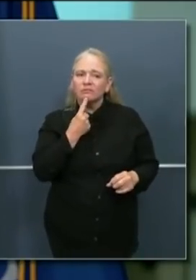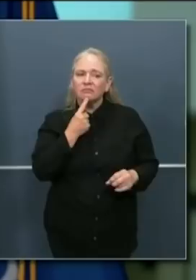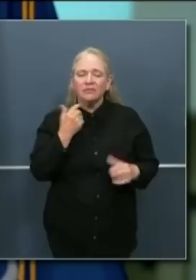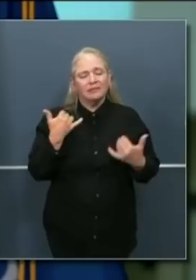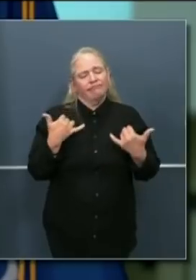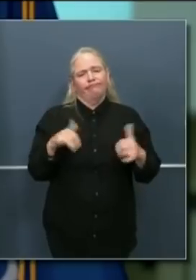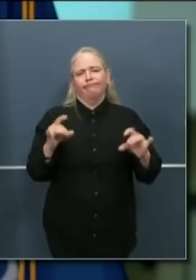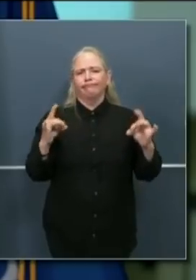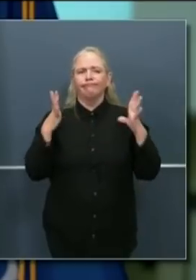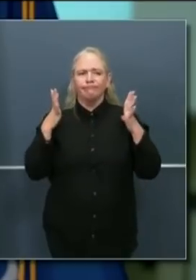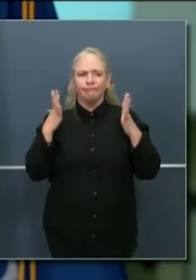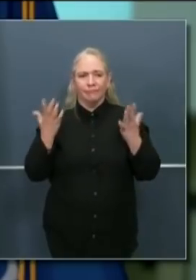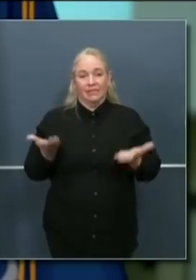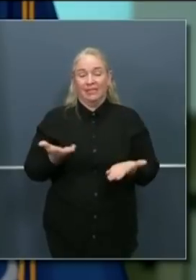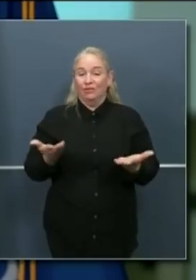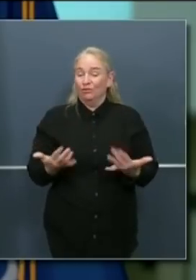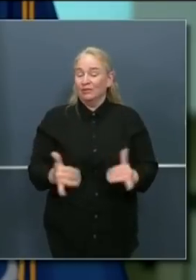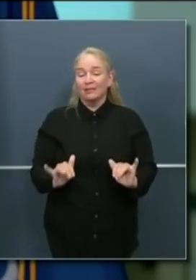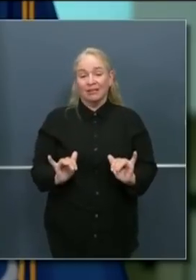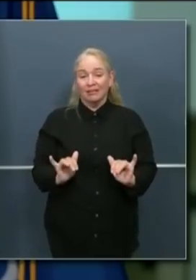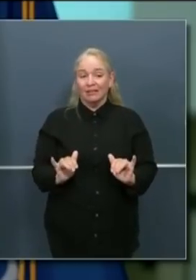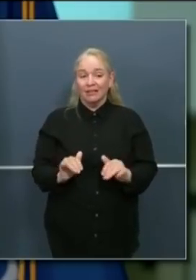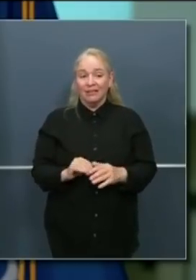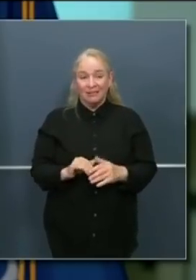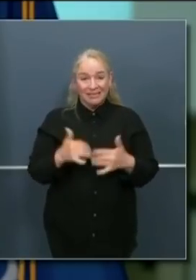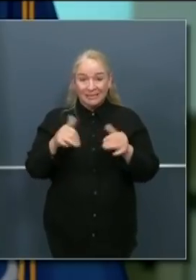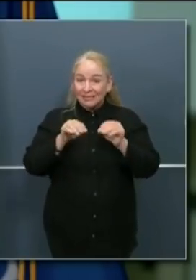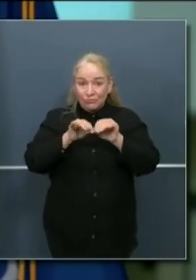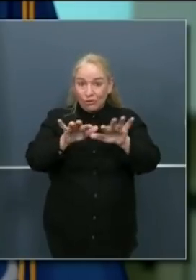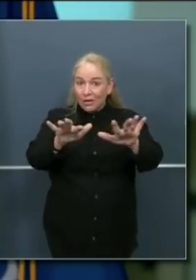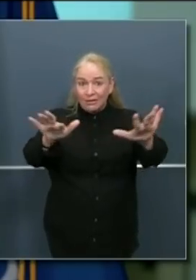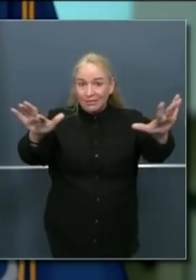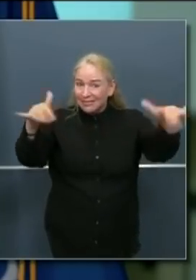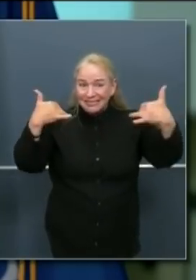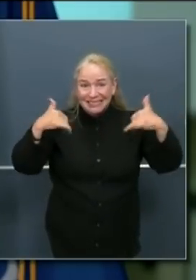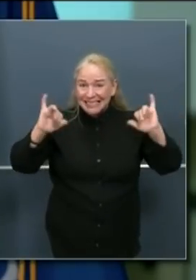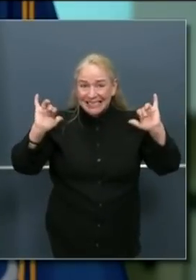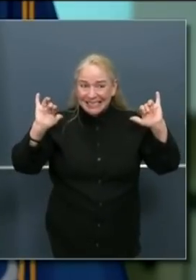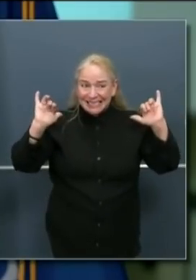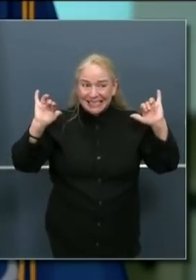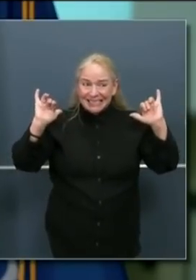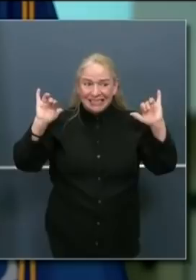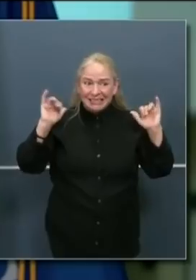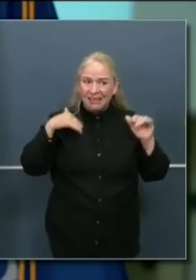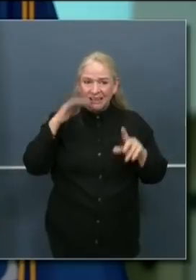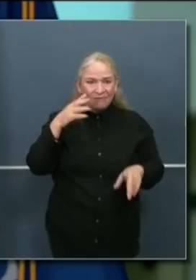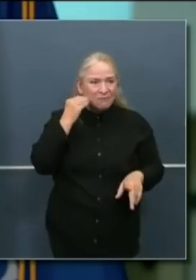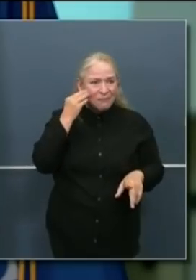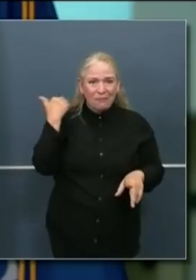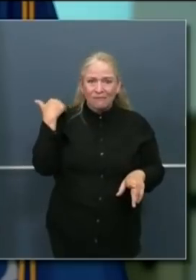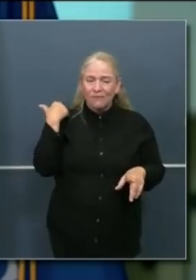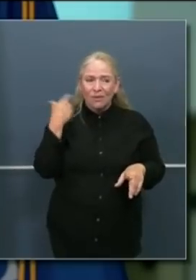HOSPITALIZATION DATA, AND THE DAMAGE THAT COVID-19 CAN DO. THIS PANDEMIC IS STILL IN FRONT